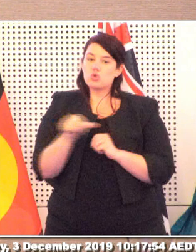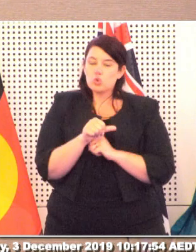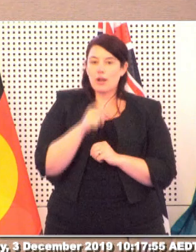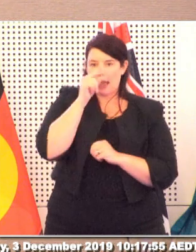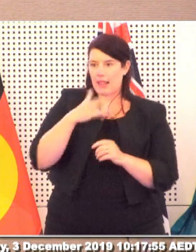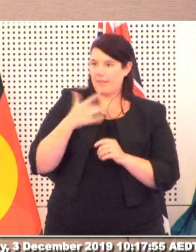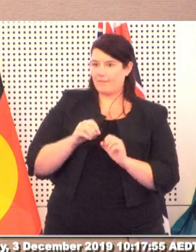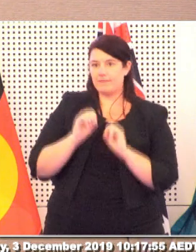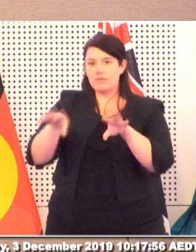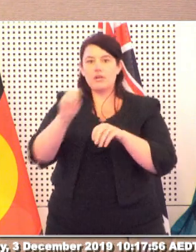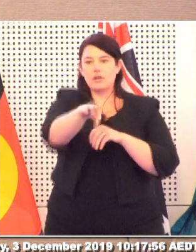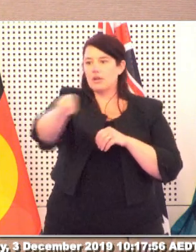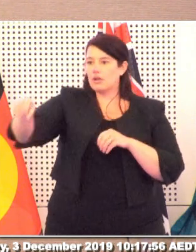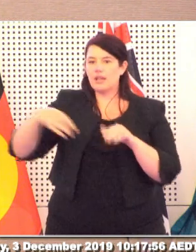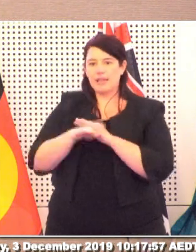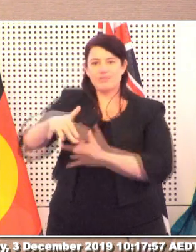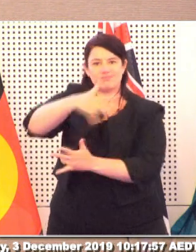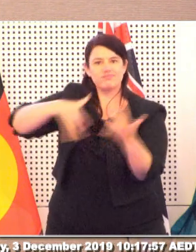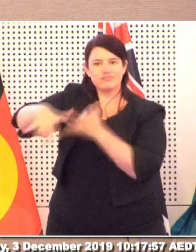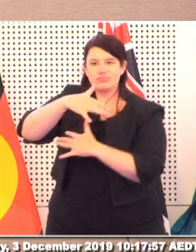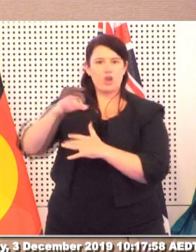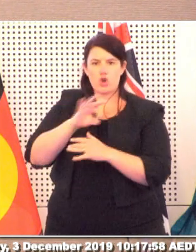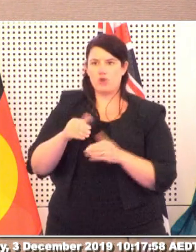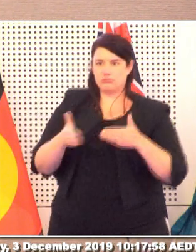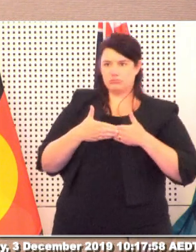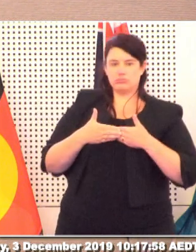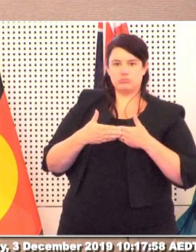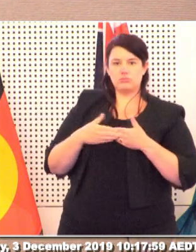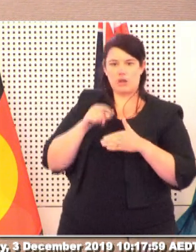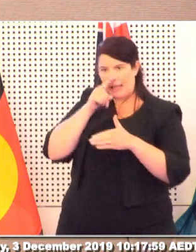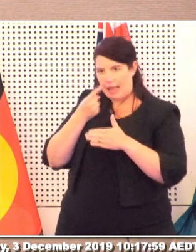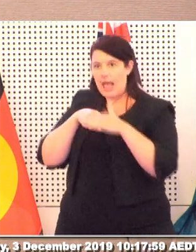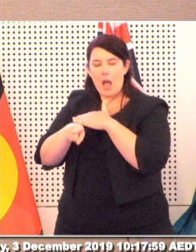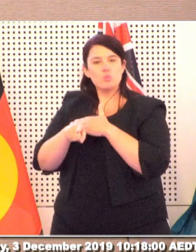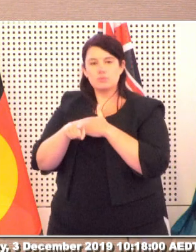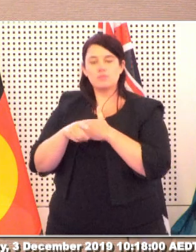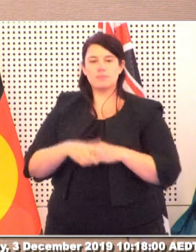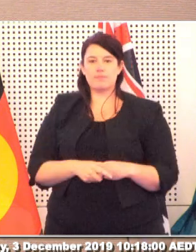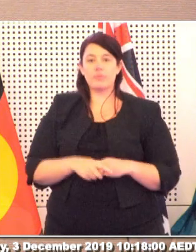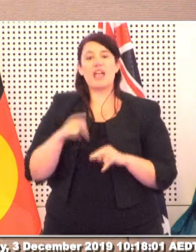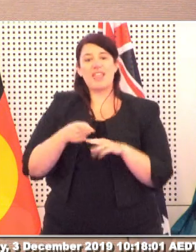support. Also, I guess, national policies such as the National Disability Agreement,